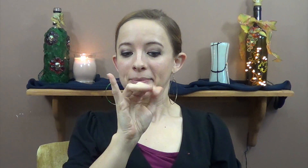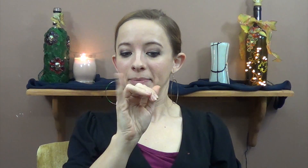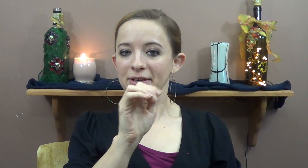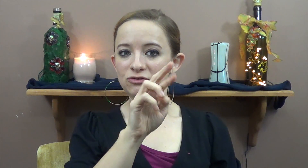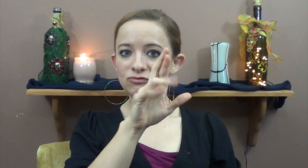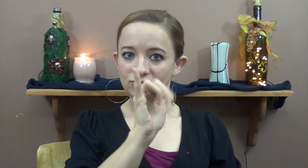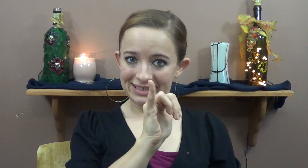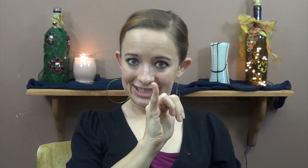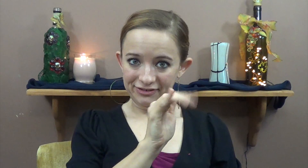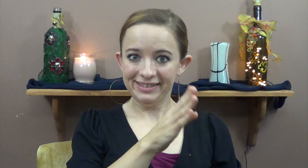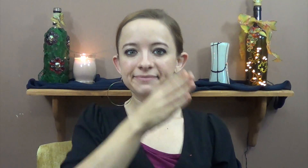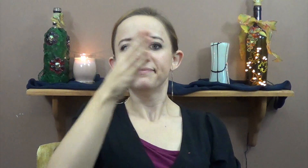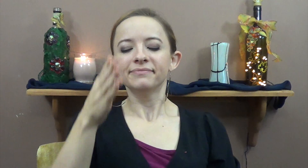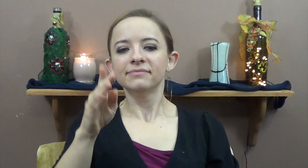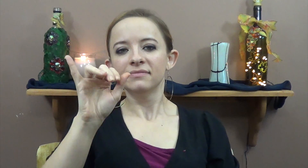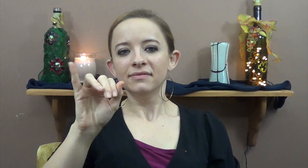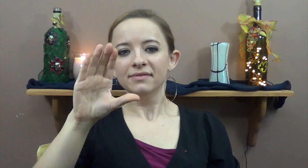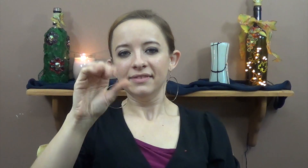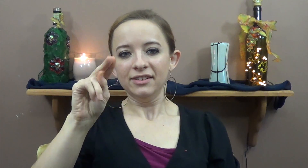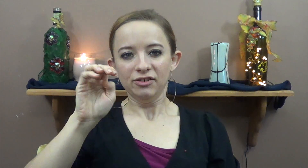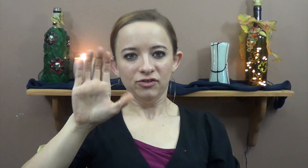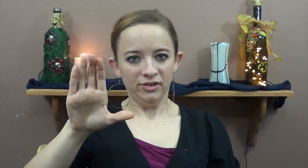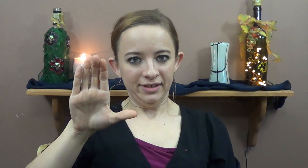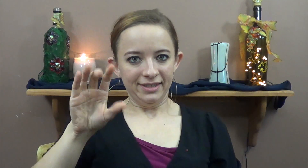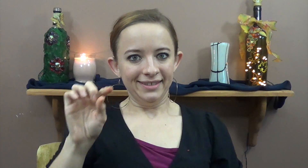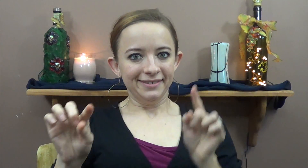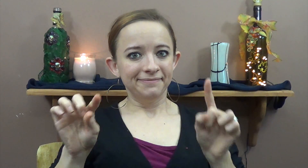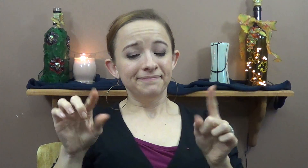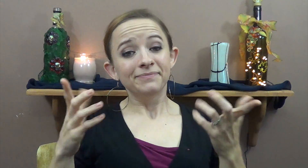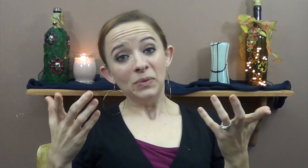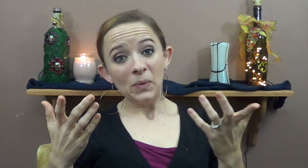difference between arbitrary and